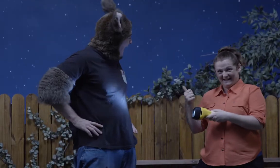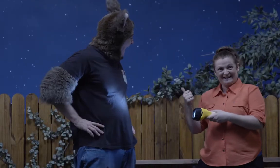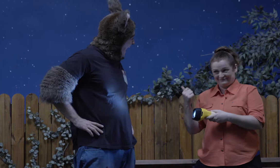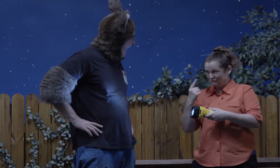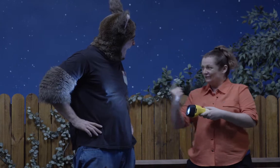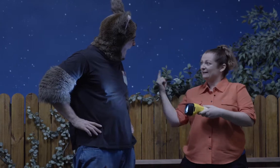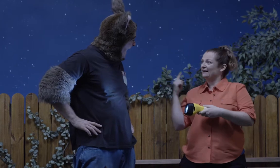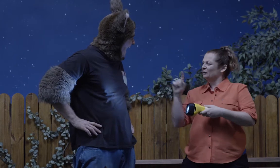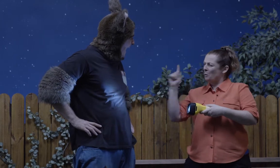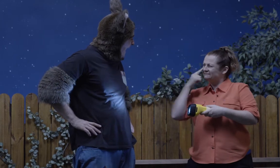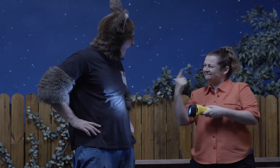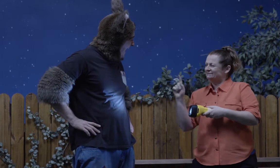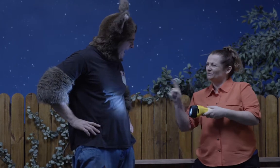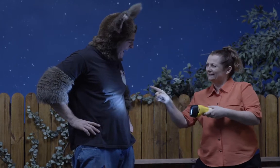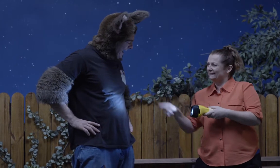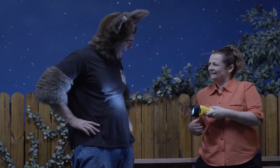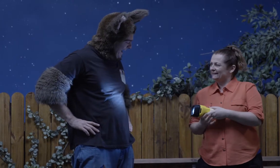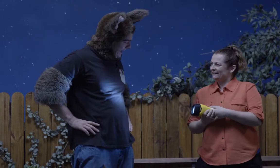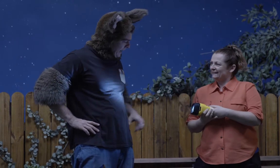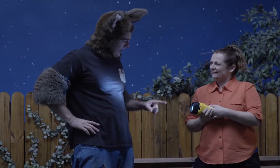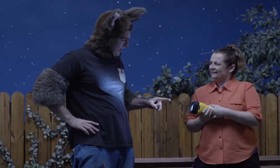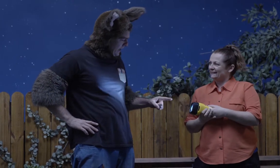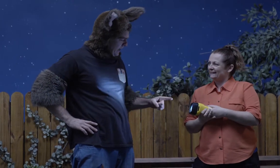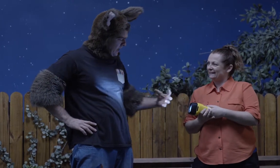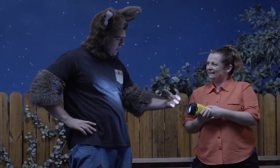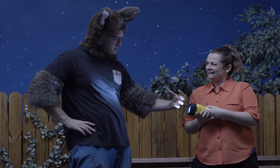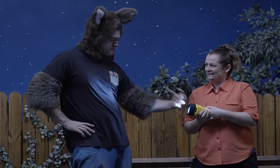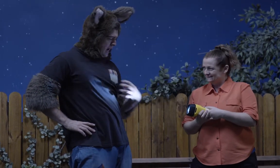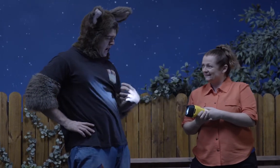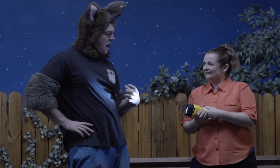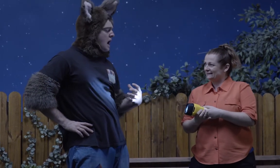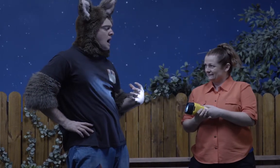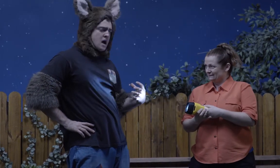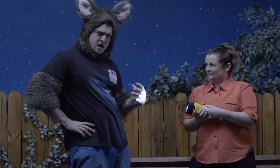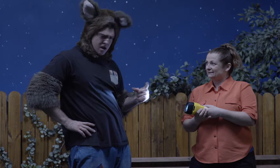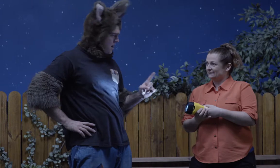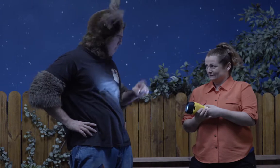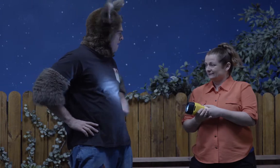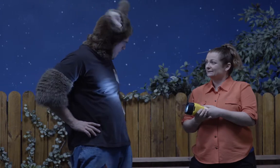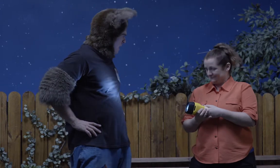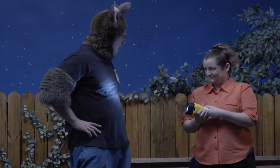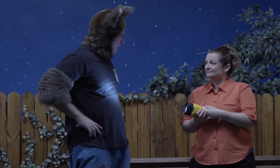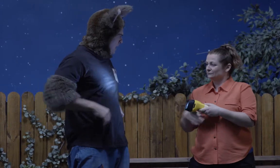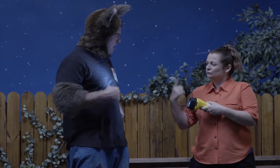There. When you were turning around, what did you see? Um, I can see the sun.